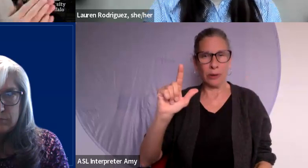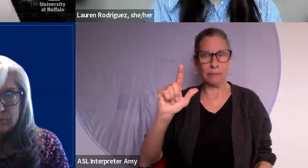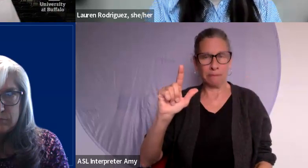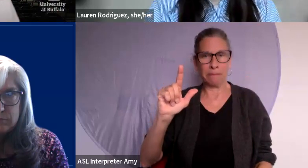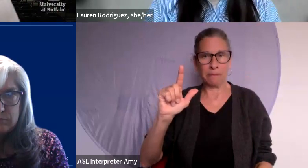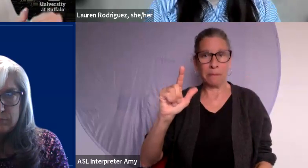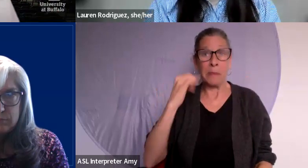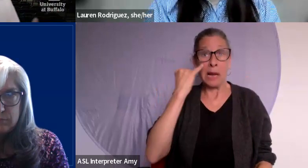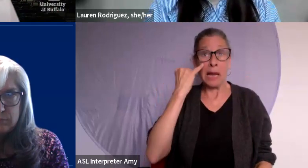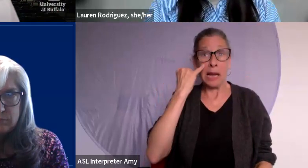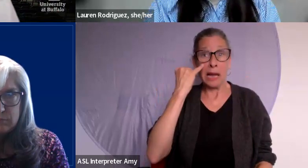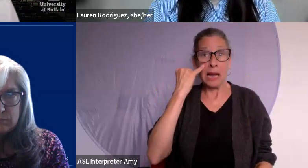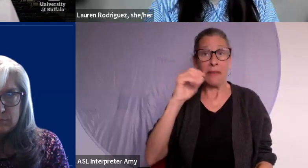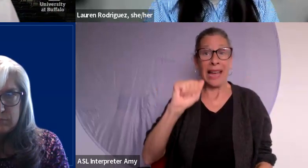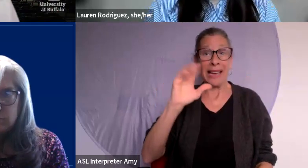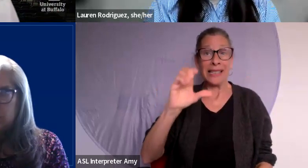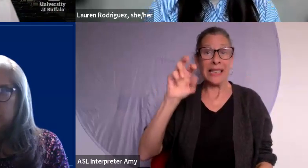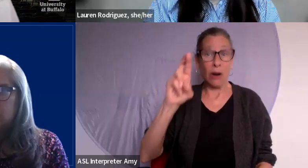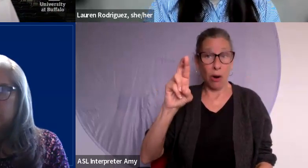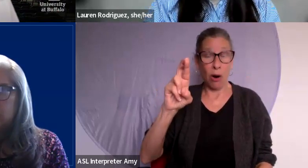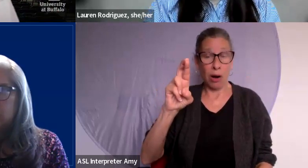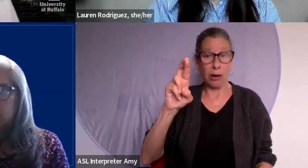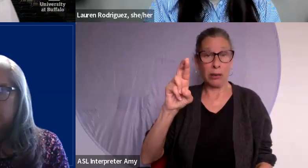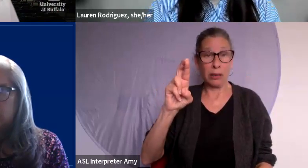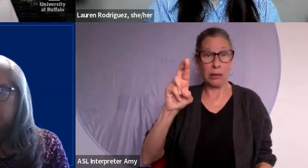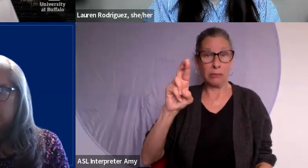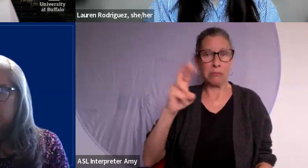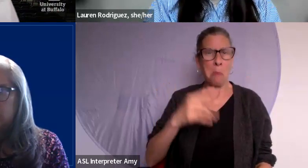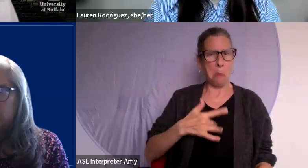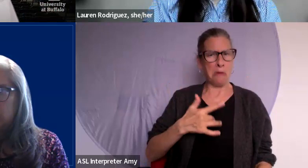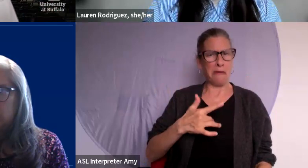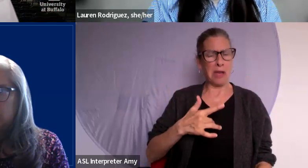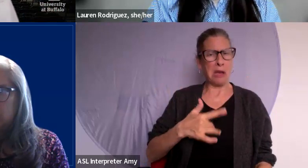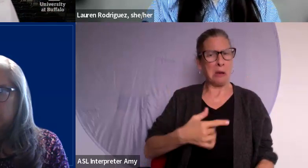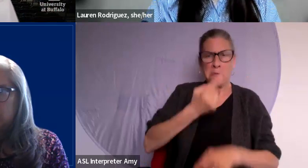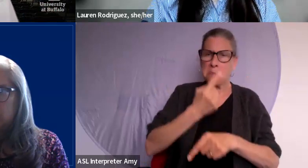If the ACR is something that we feel is accurate, objective and